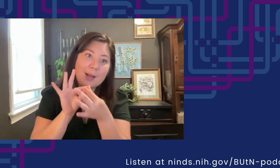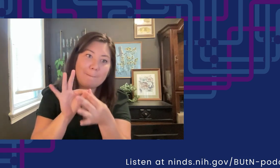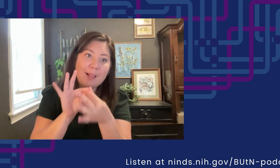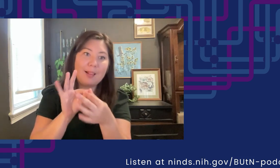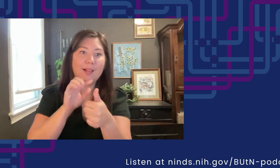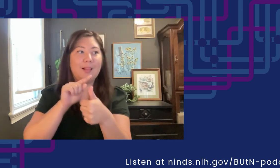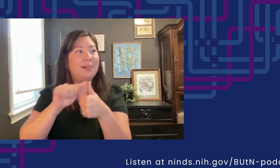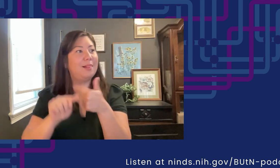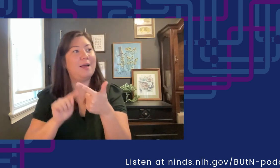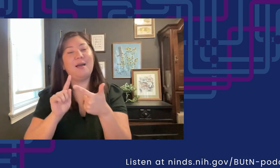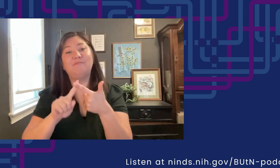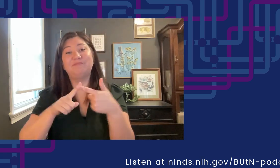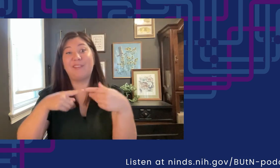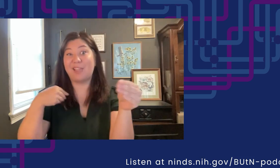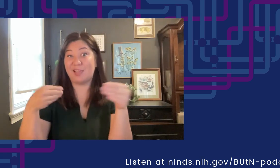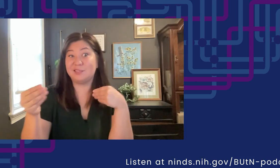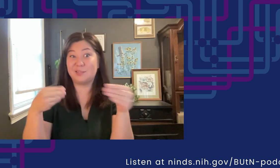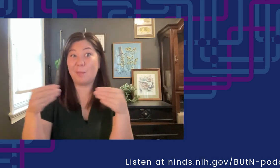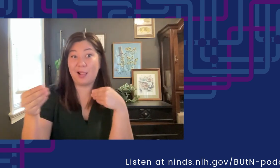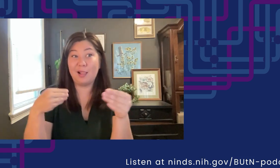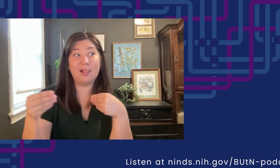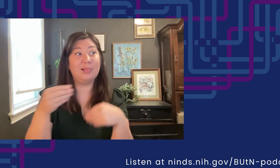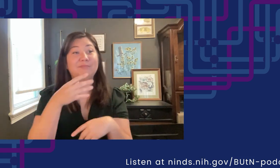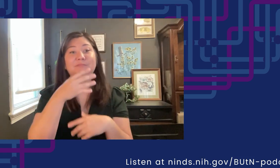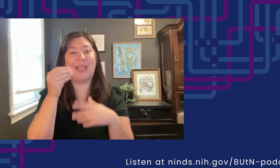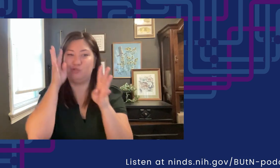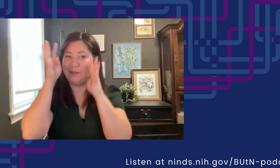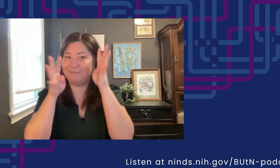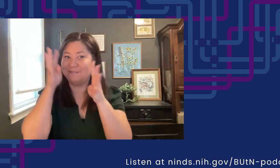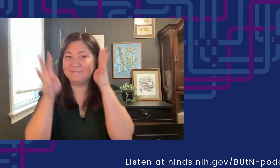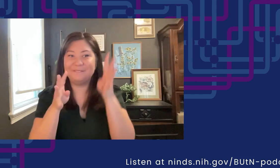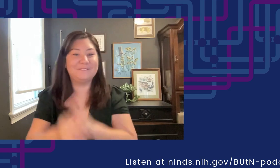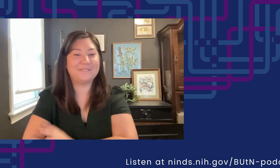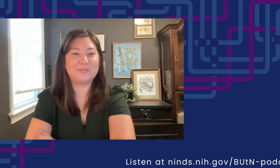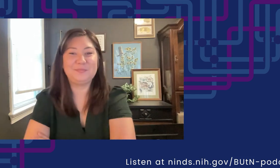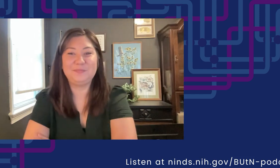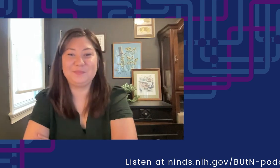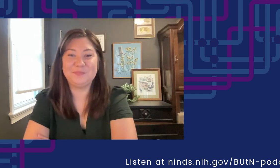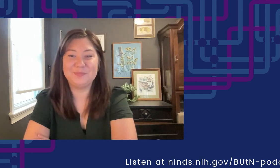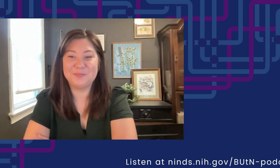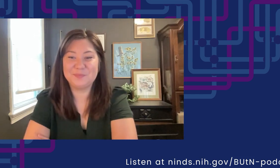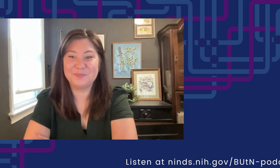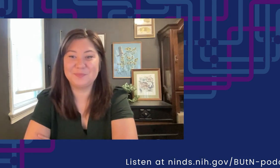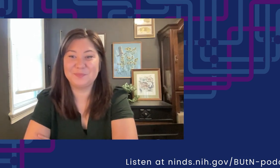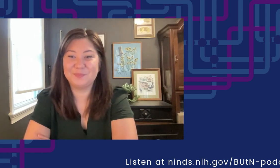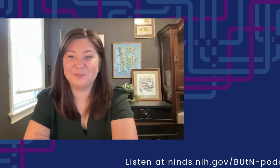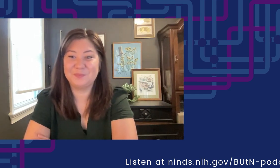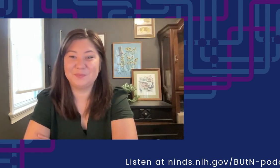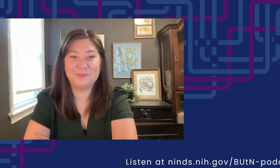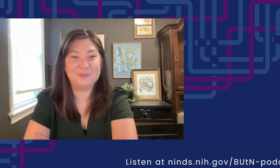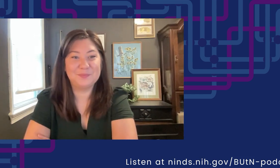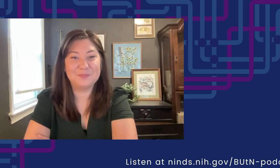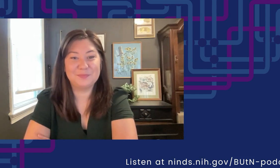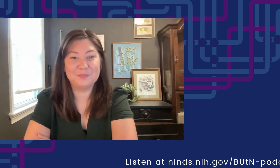that is really a hard answer to narrow down, but I would say relatability, flexibility, and creativity.